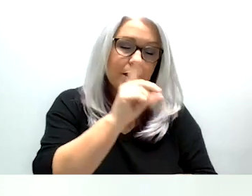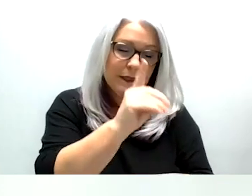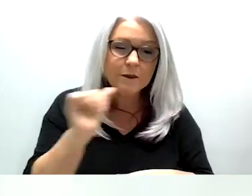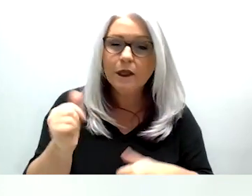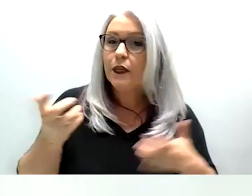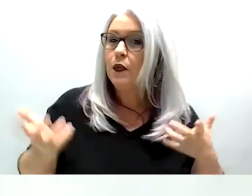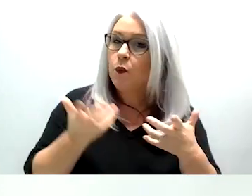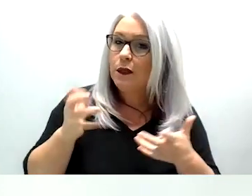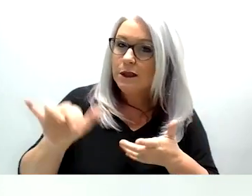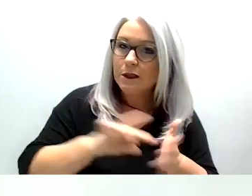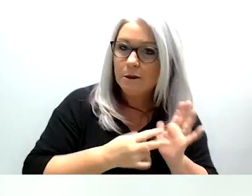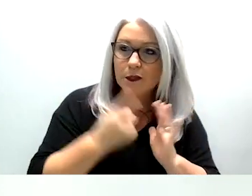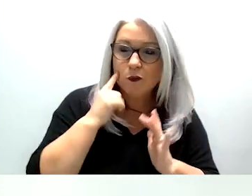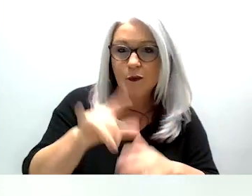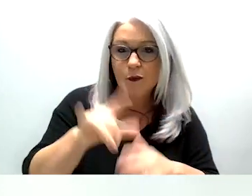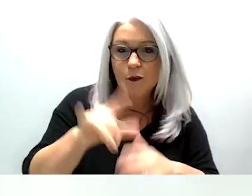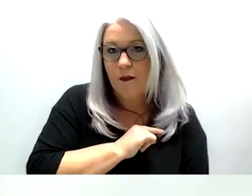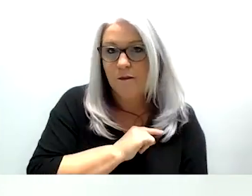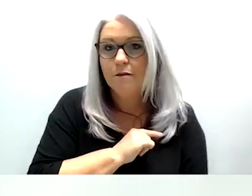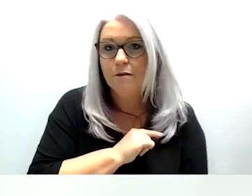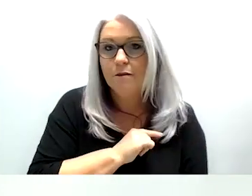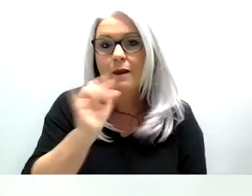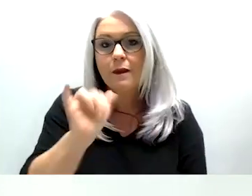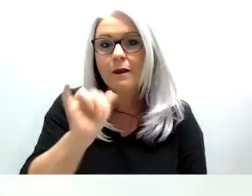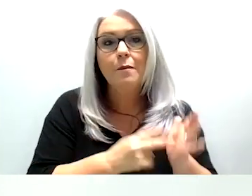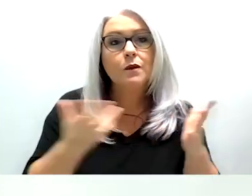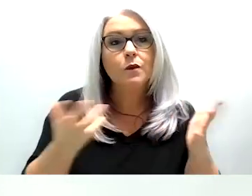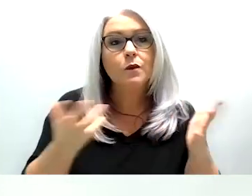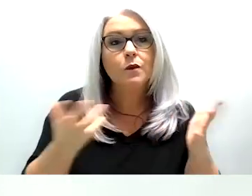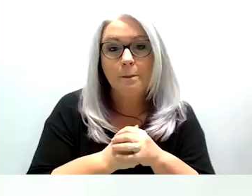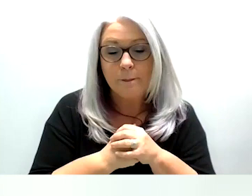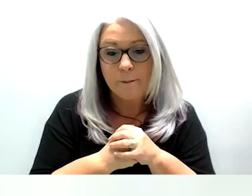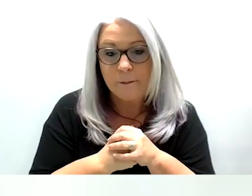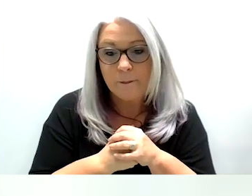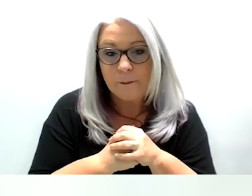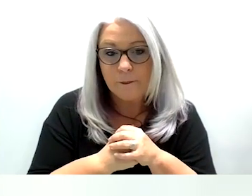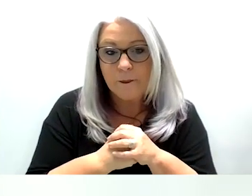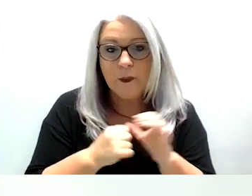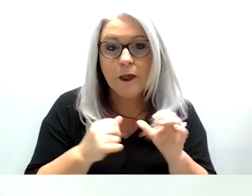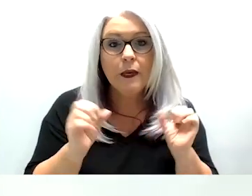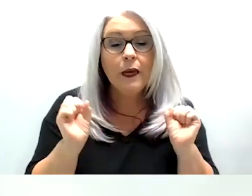to be qualified? And that part means that you're eligible for whatever it is that you're